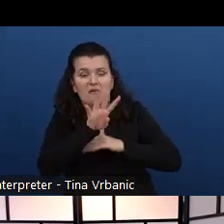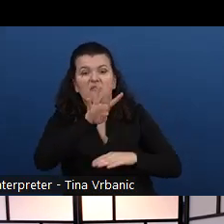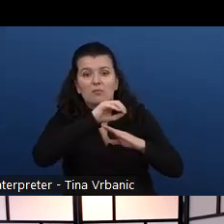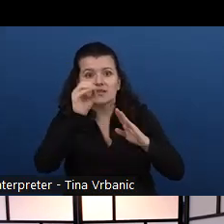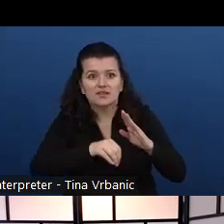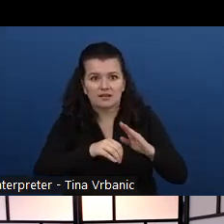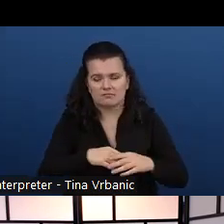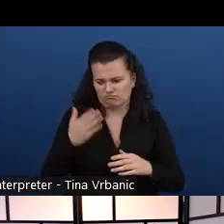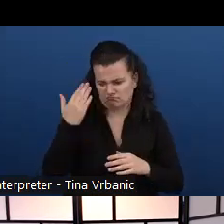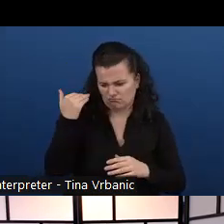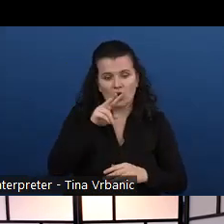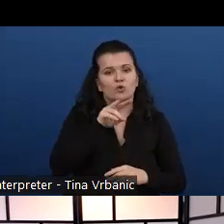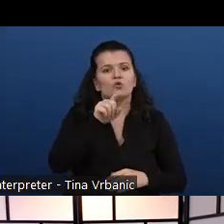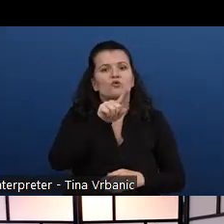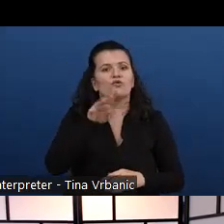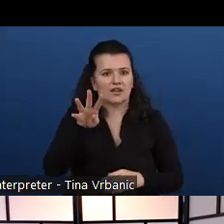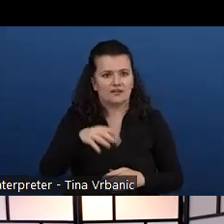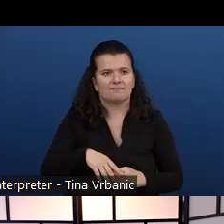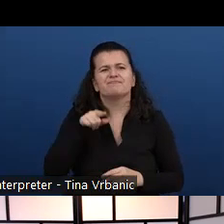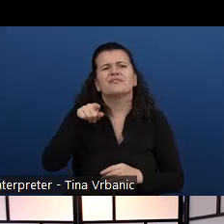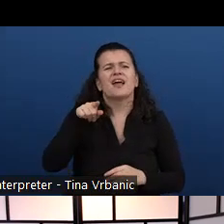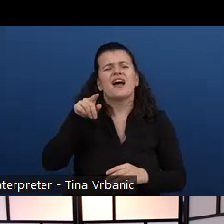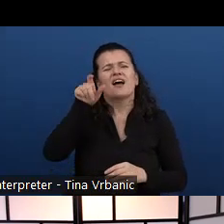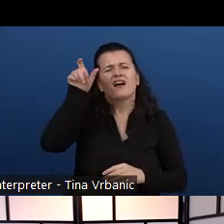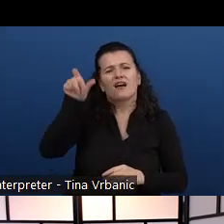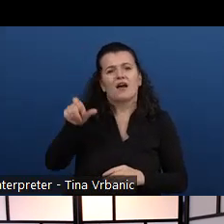It's a study from BrailleNet in 2014.